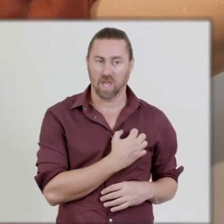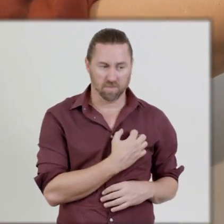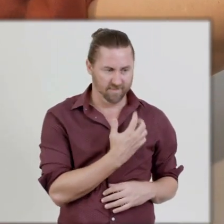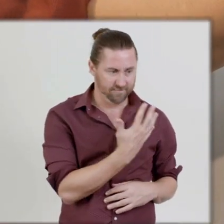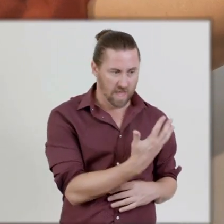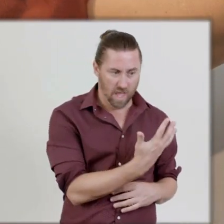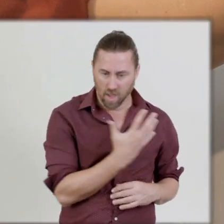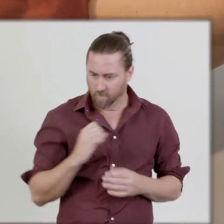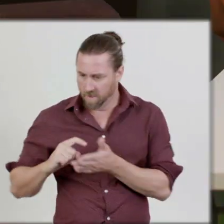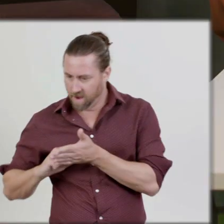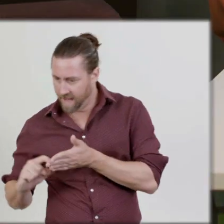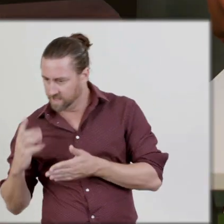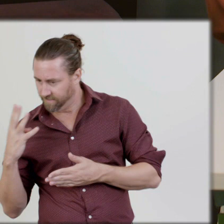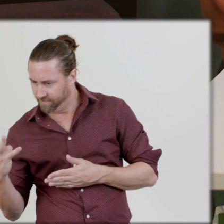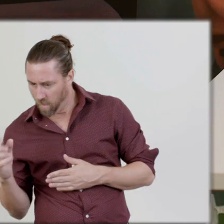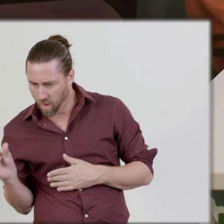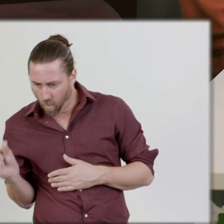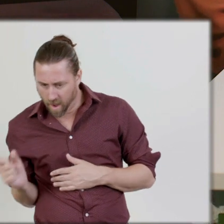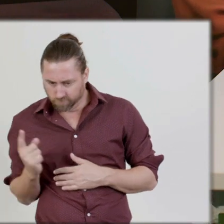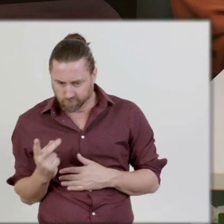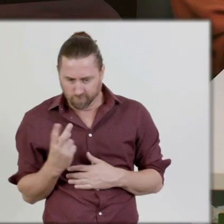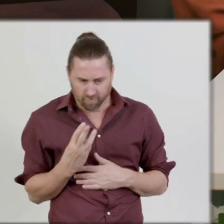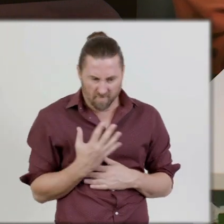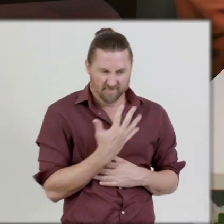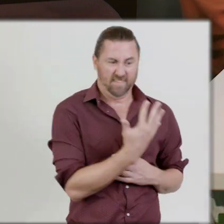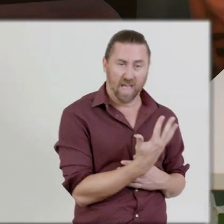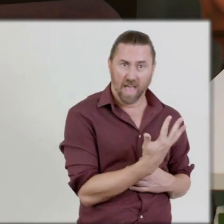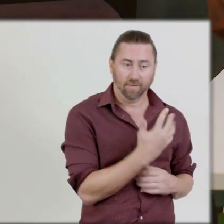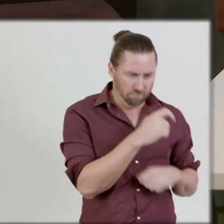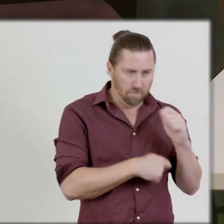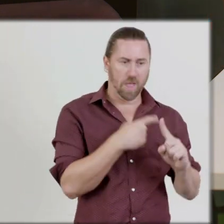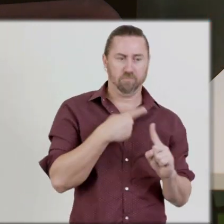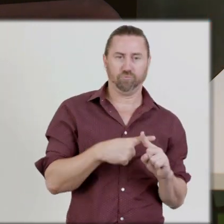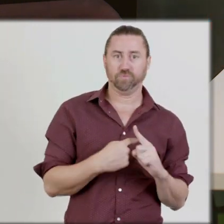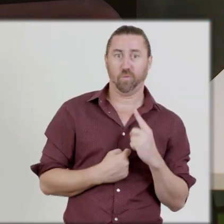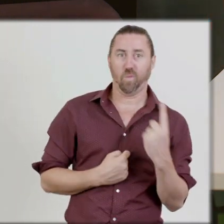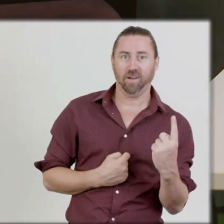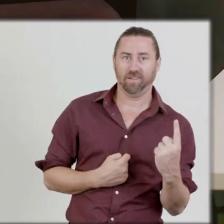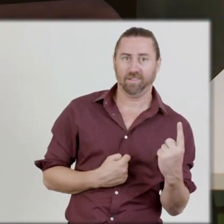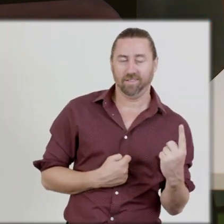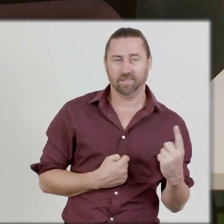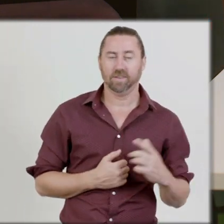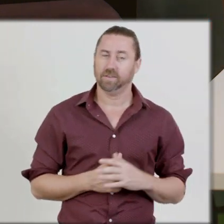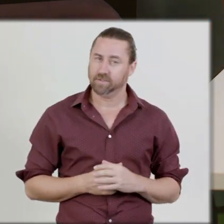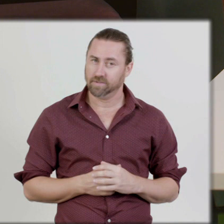There are five spaces between negative 4 and positive 1.